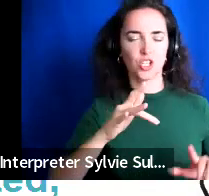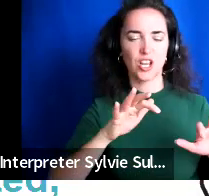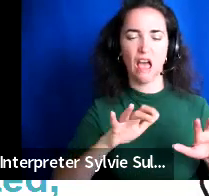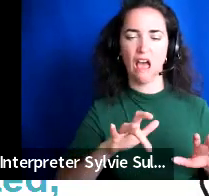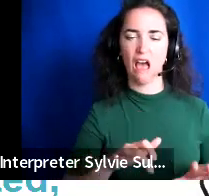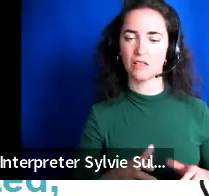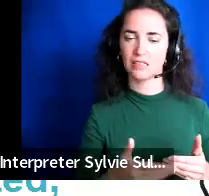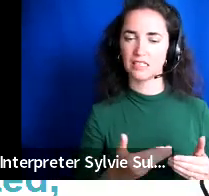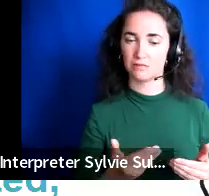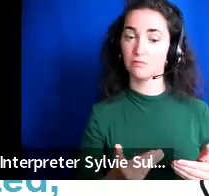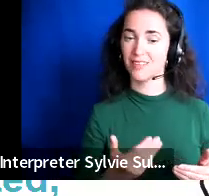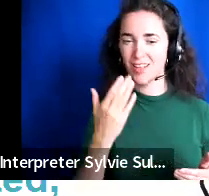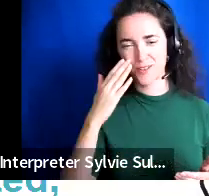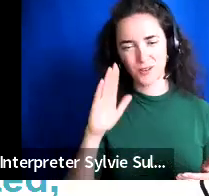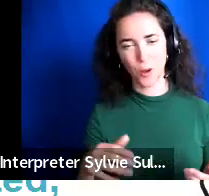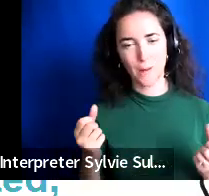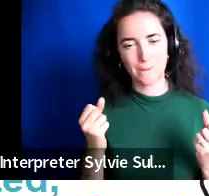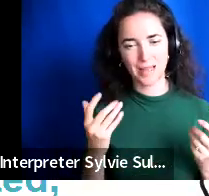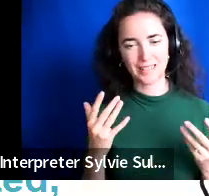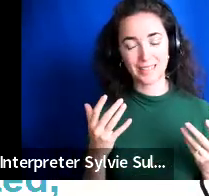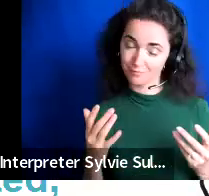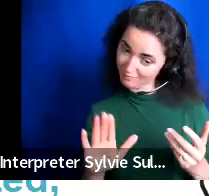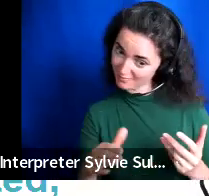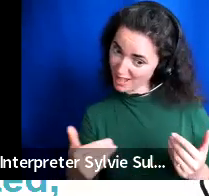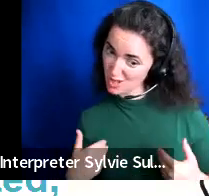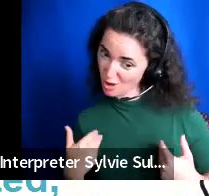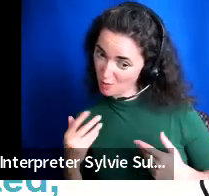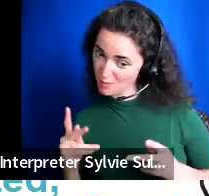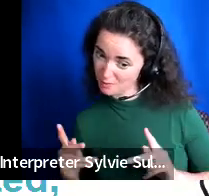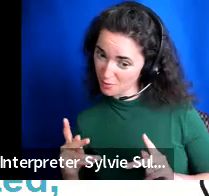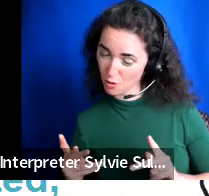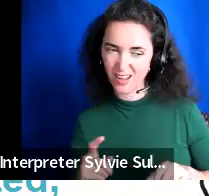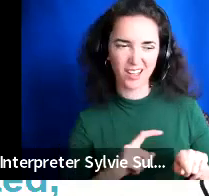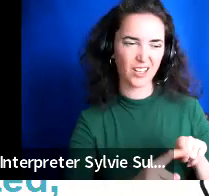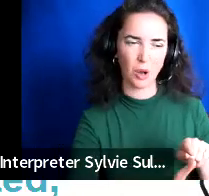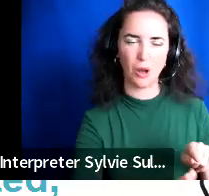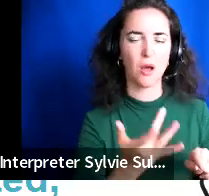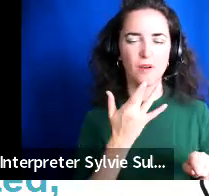We know lots of, especially our number generation, rather than call. they prefer chatting or texting.